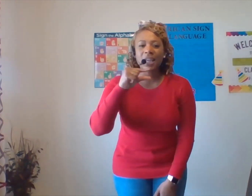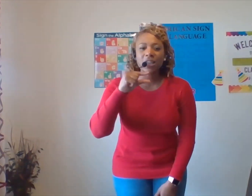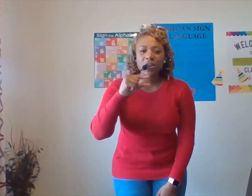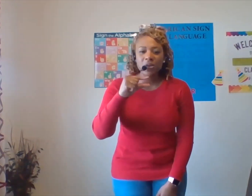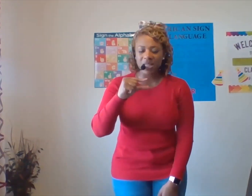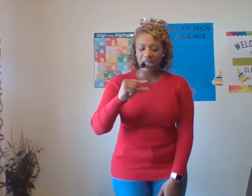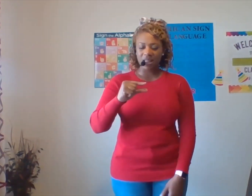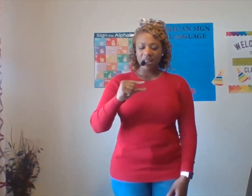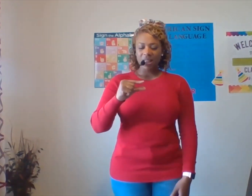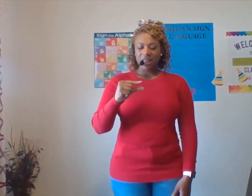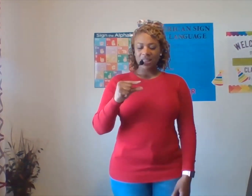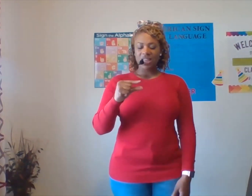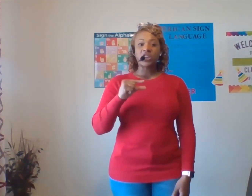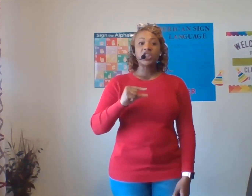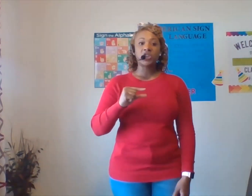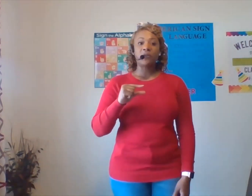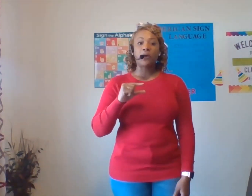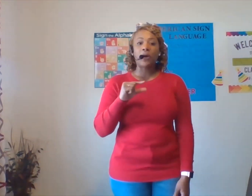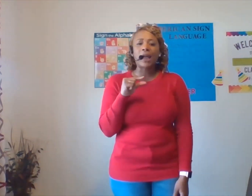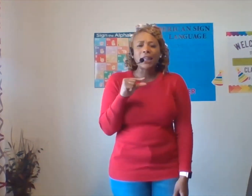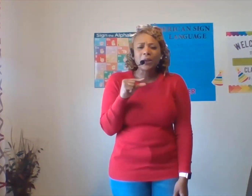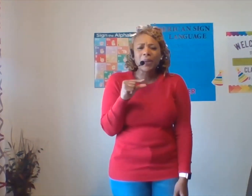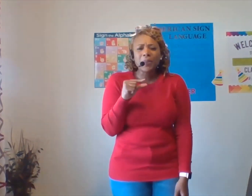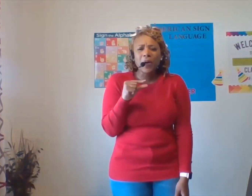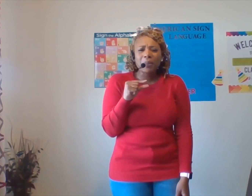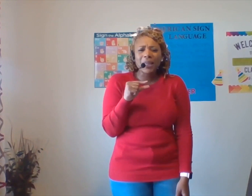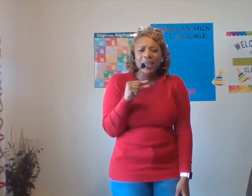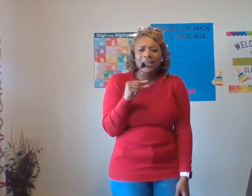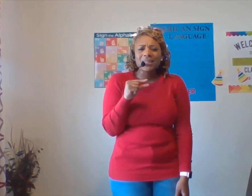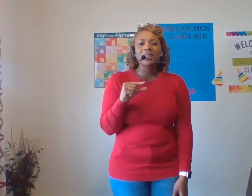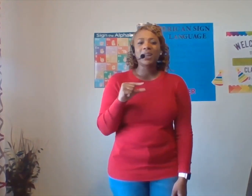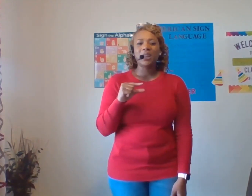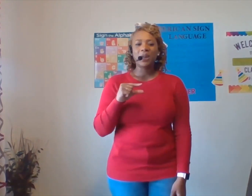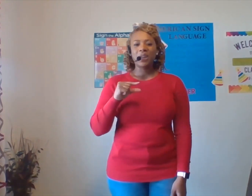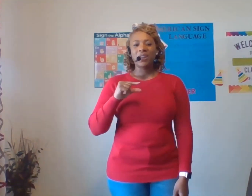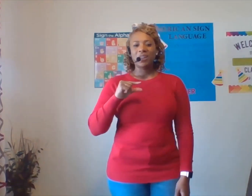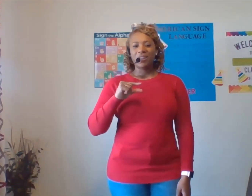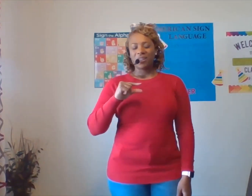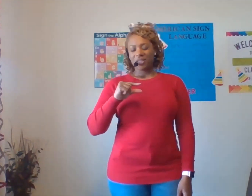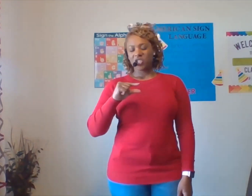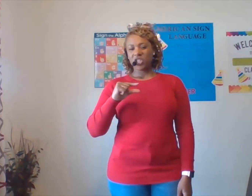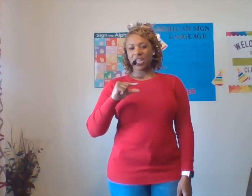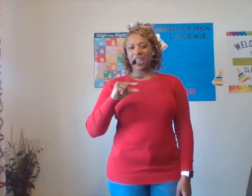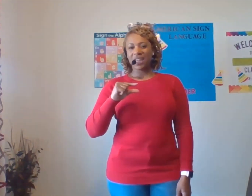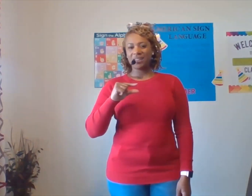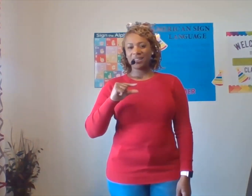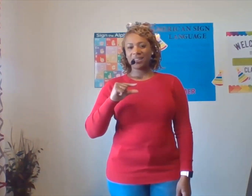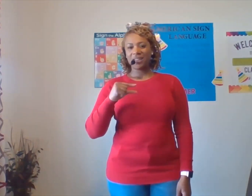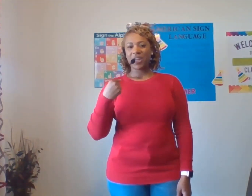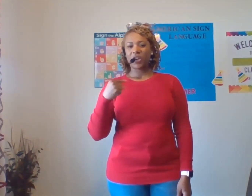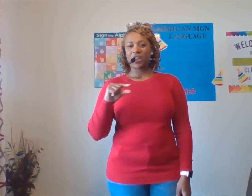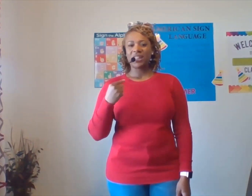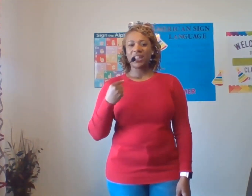like you're using the gesture for a little bit more please G Han Grimm and